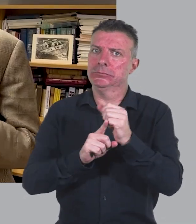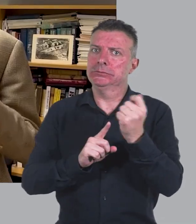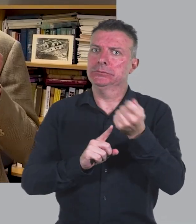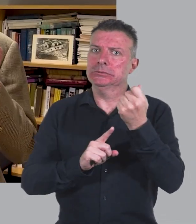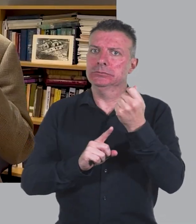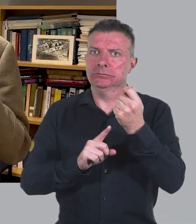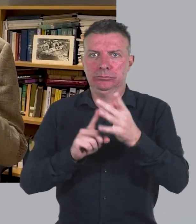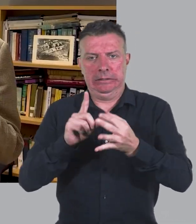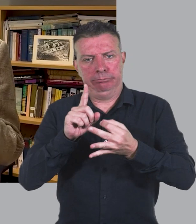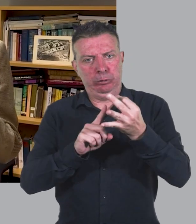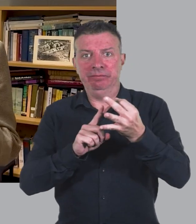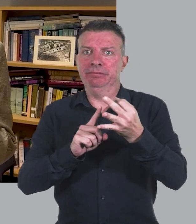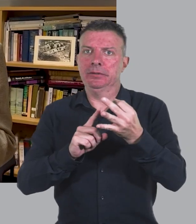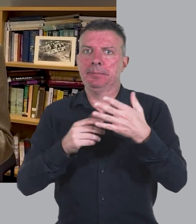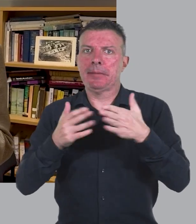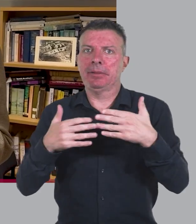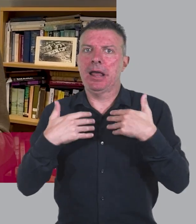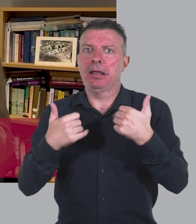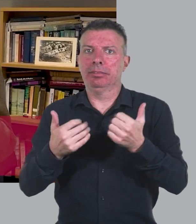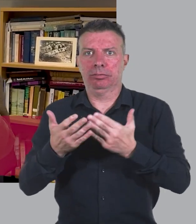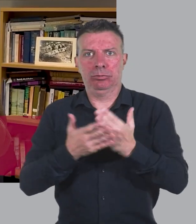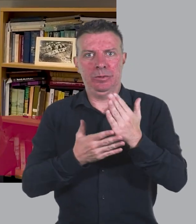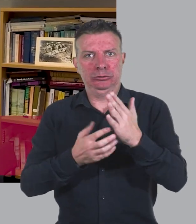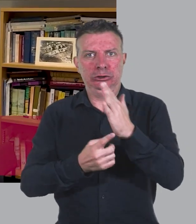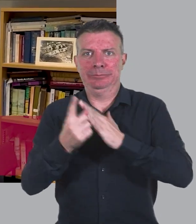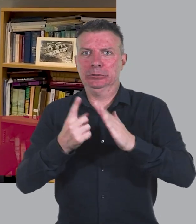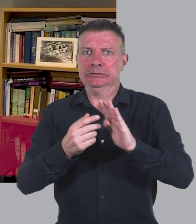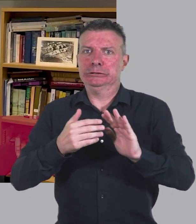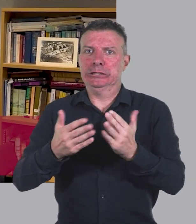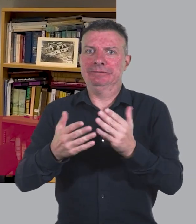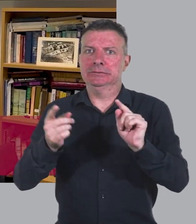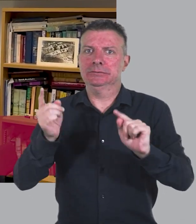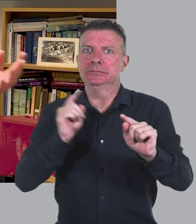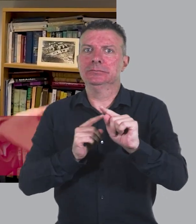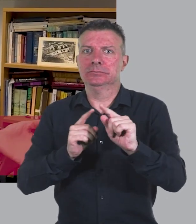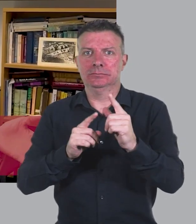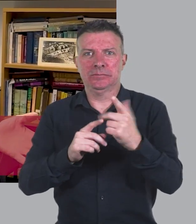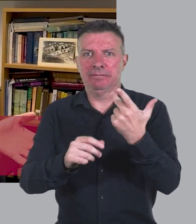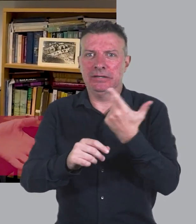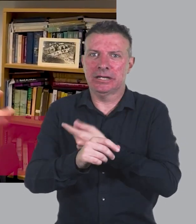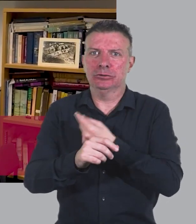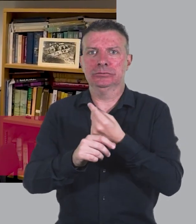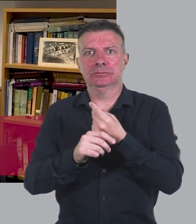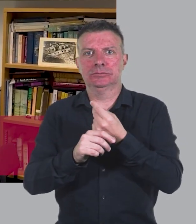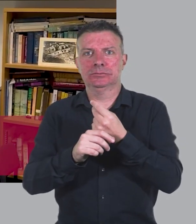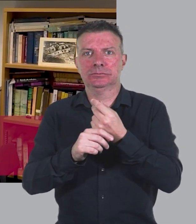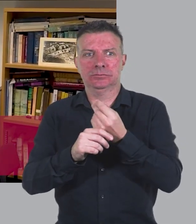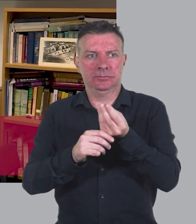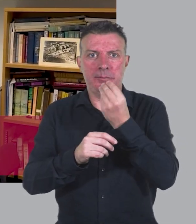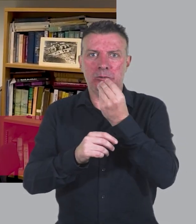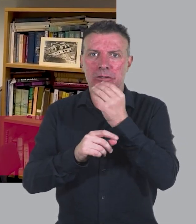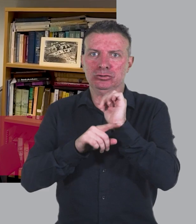in improving the public health through community services such as vaccination and malnutrition prevention.